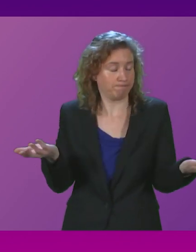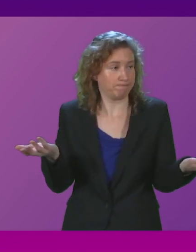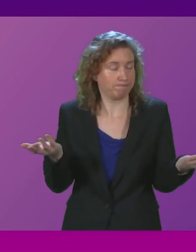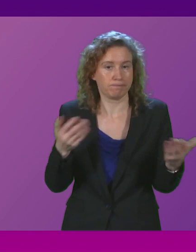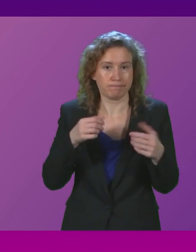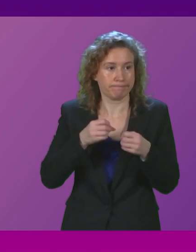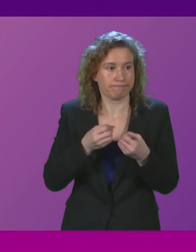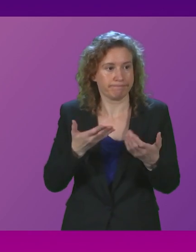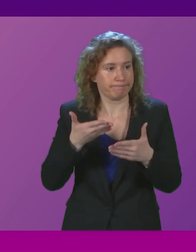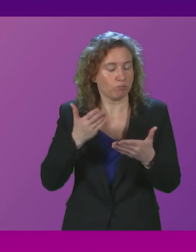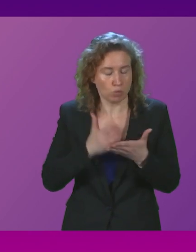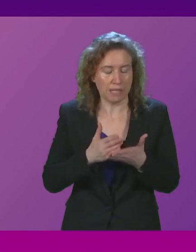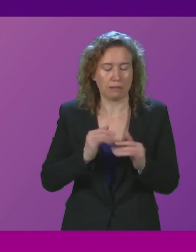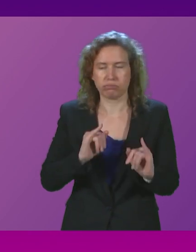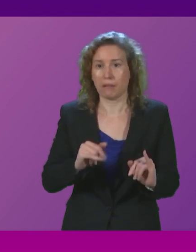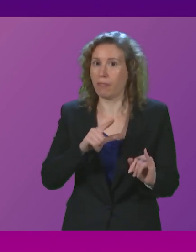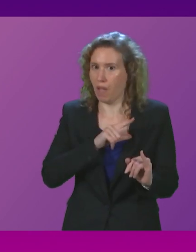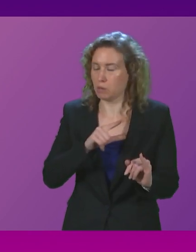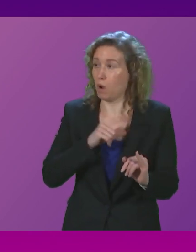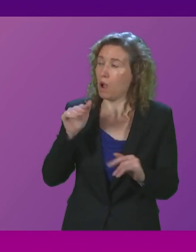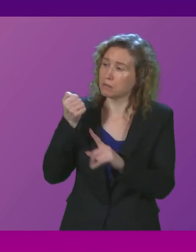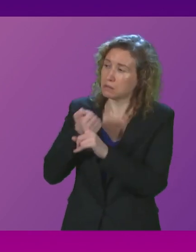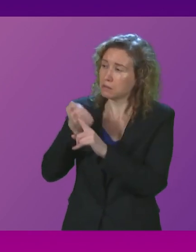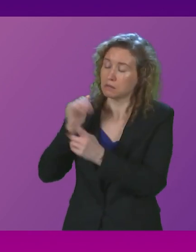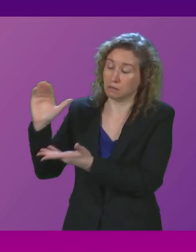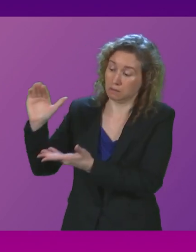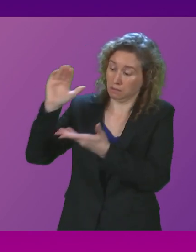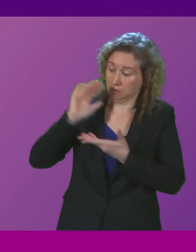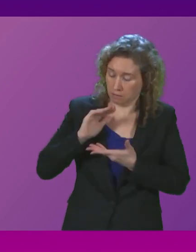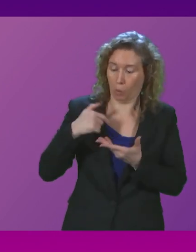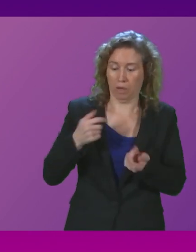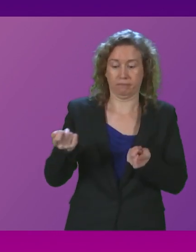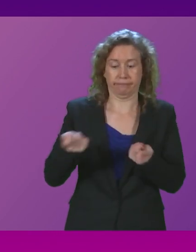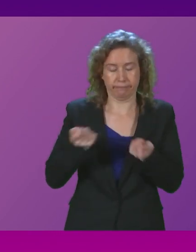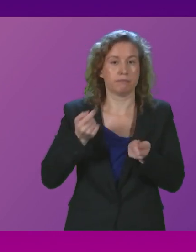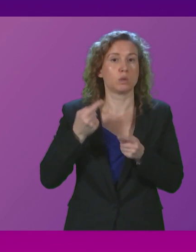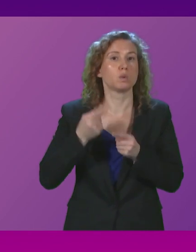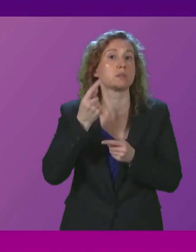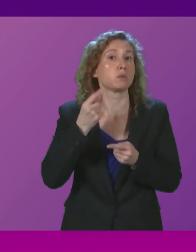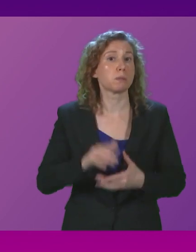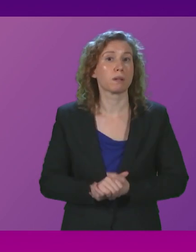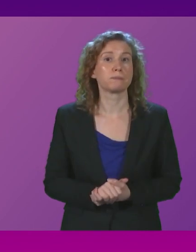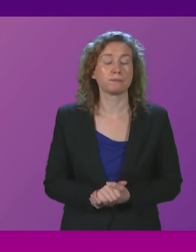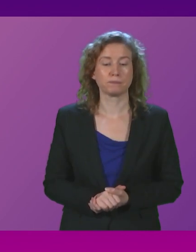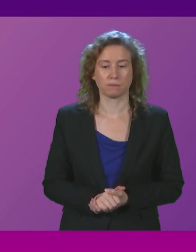That is why it is so important that we get all such powers into this Parliament’s hands as soon as possible.